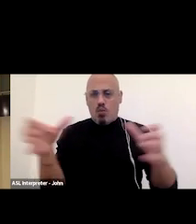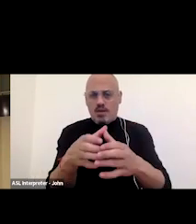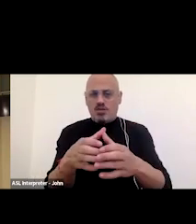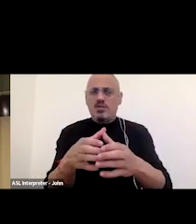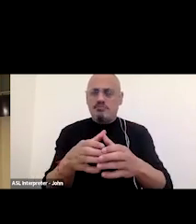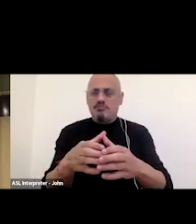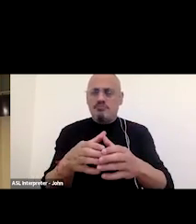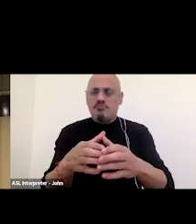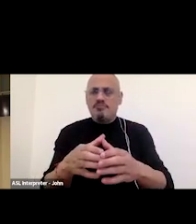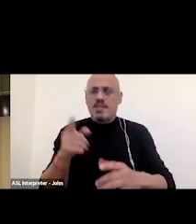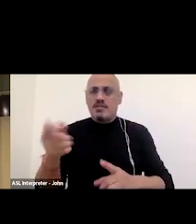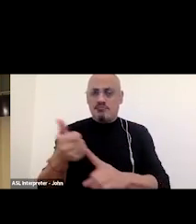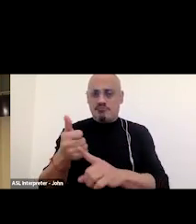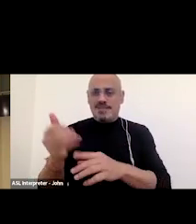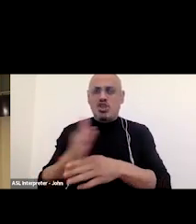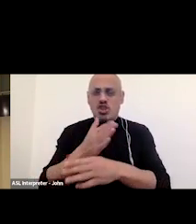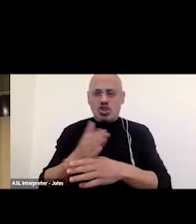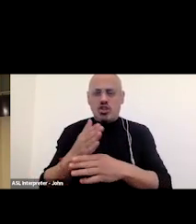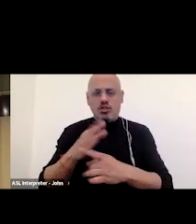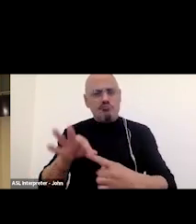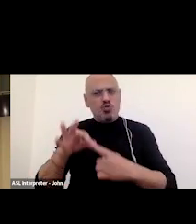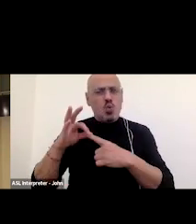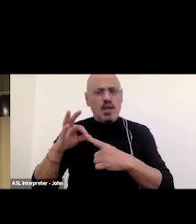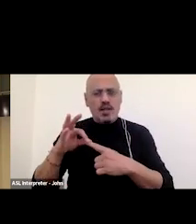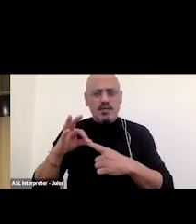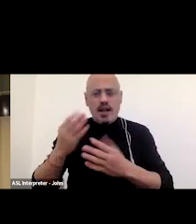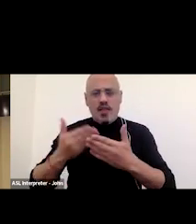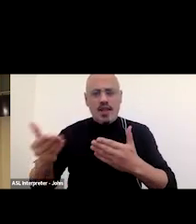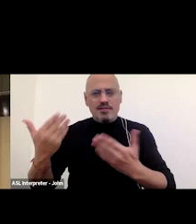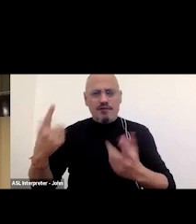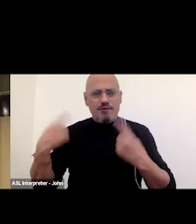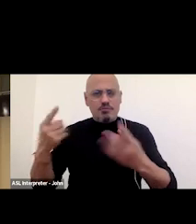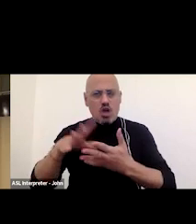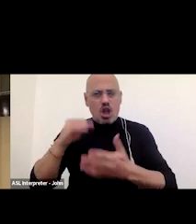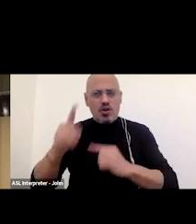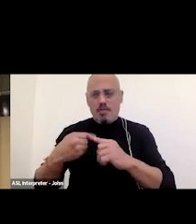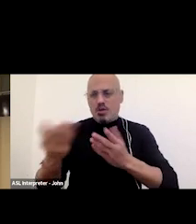and she's gonna share really some unique things that she's learned about serving this population.